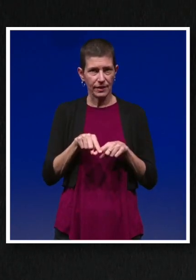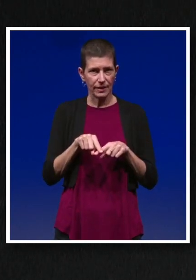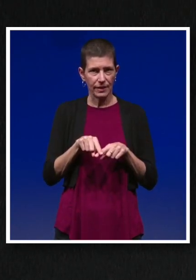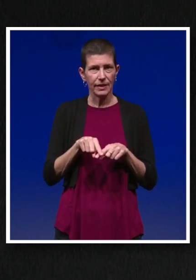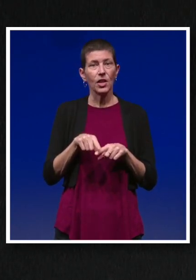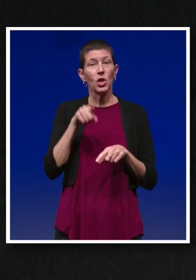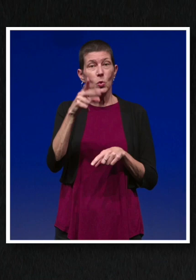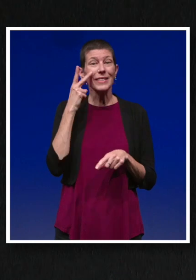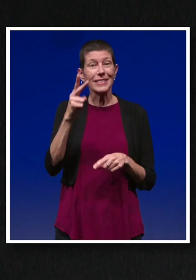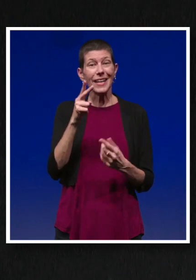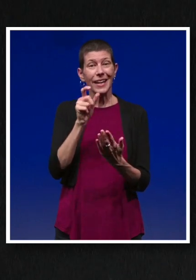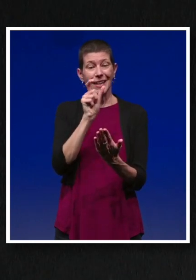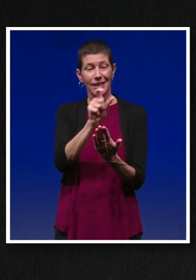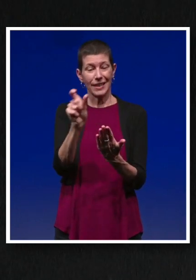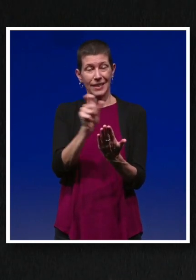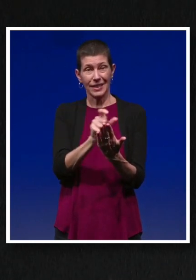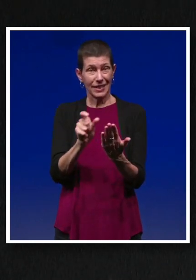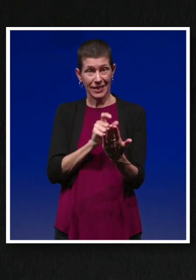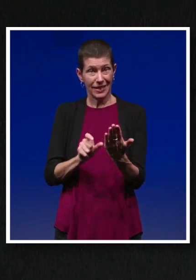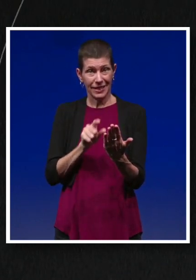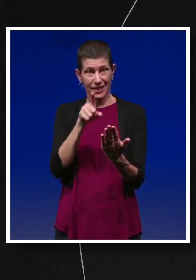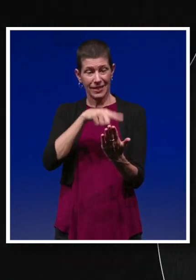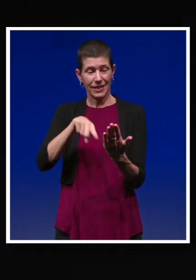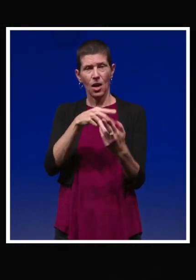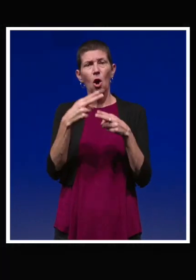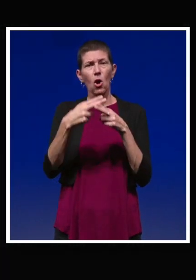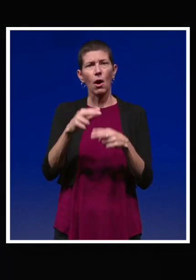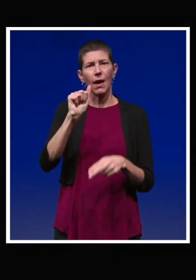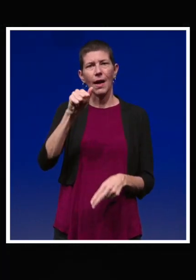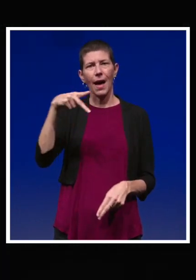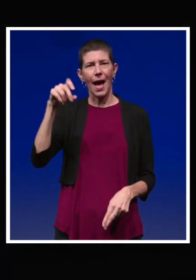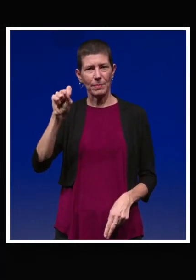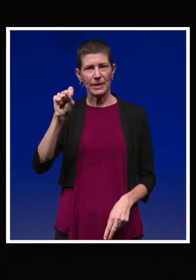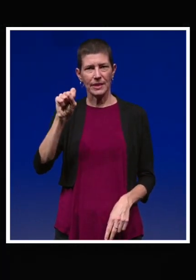The items that you can see on the home screen are called apps.